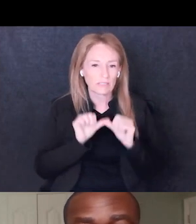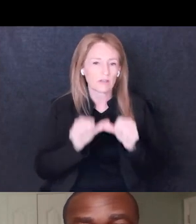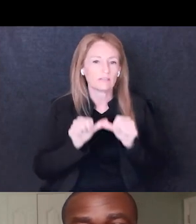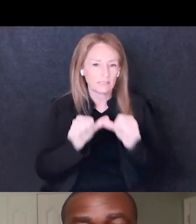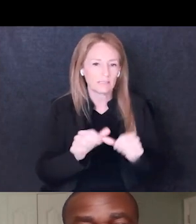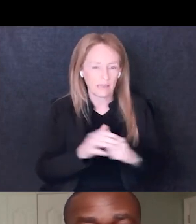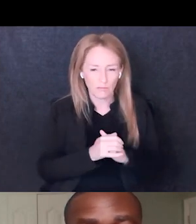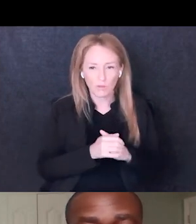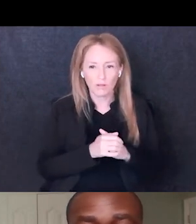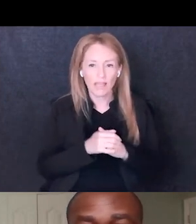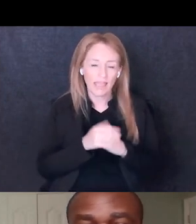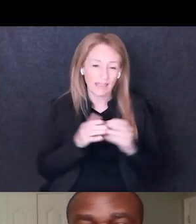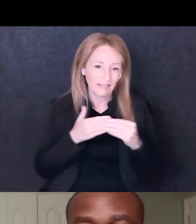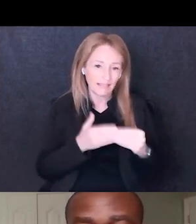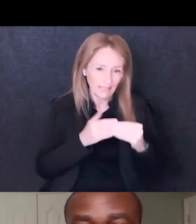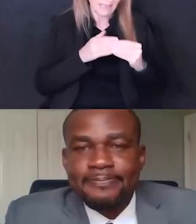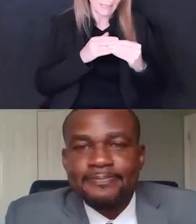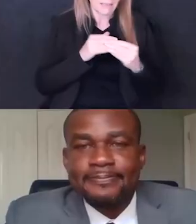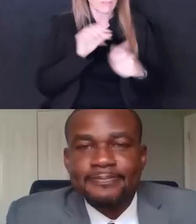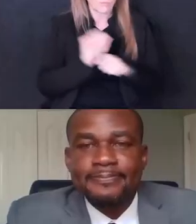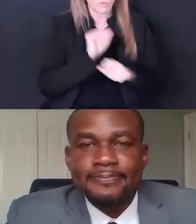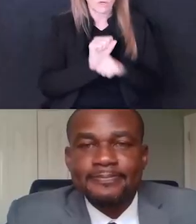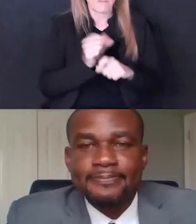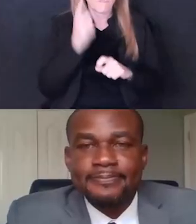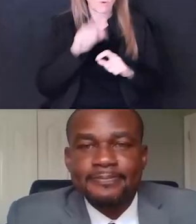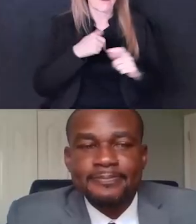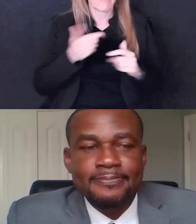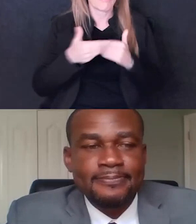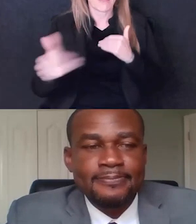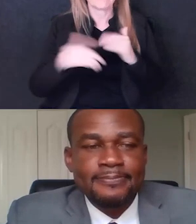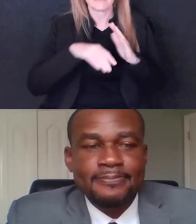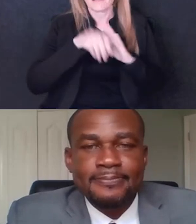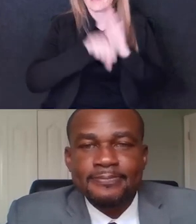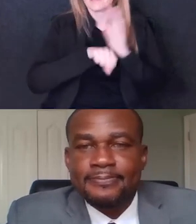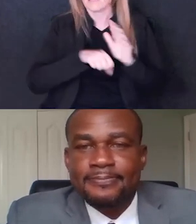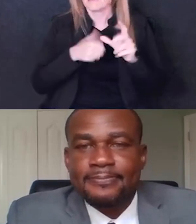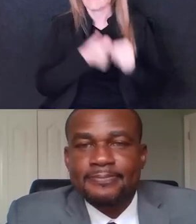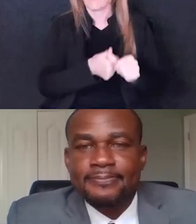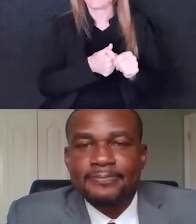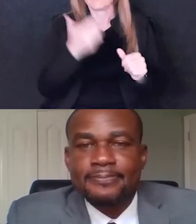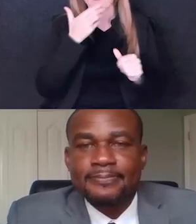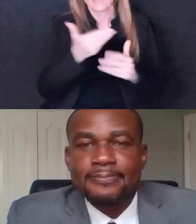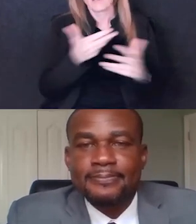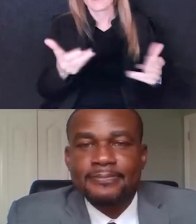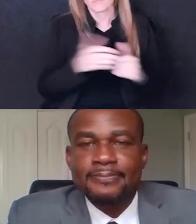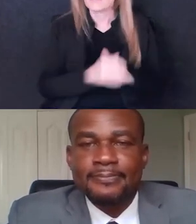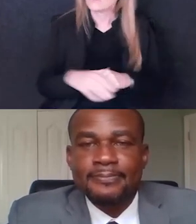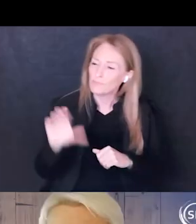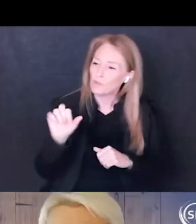THANK YOU SO MUCH FOR THAT. : CARLOS, THANK YOU.